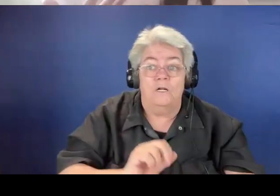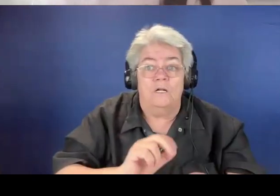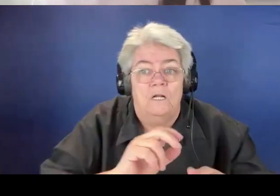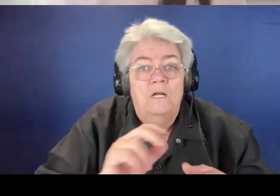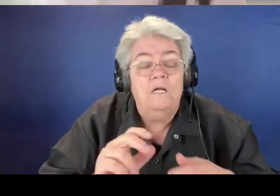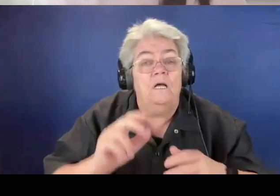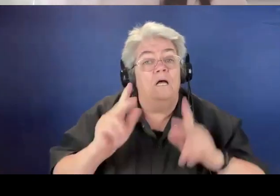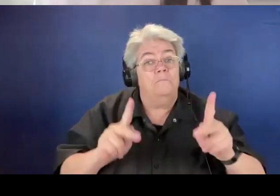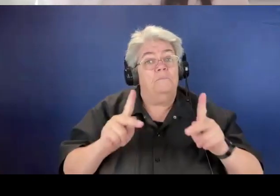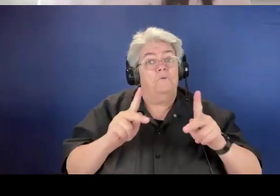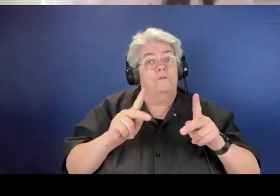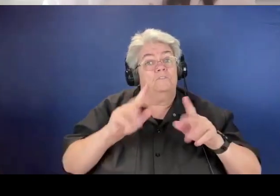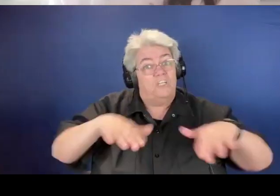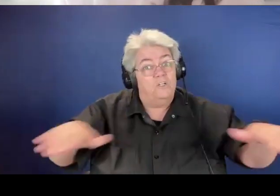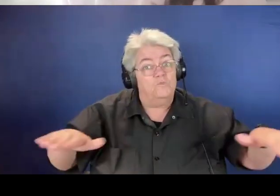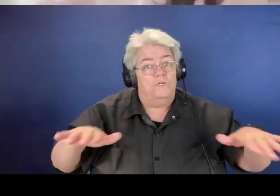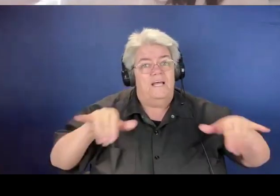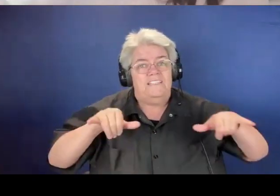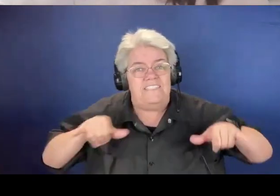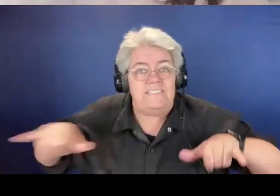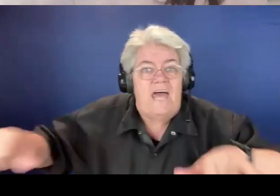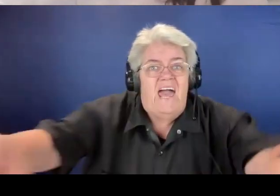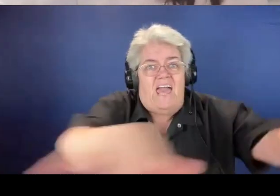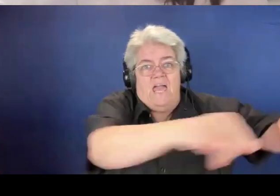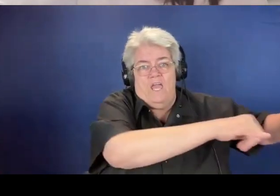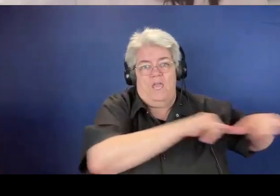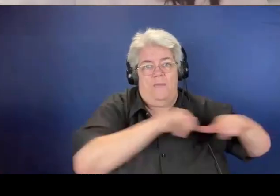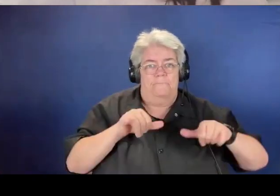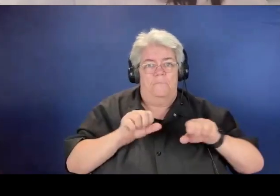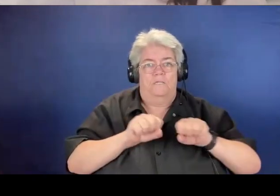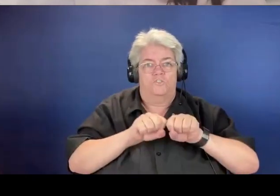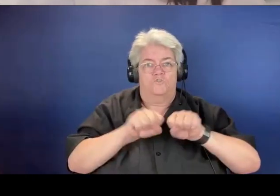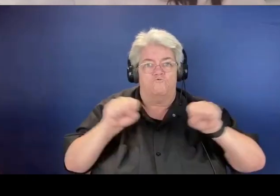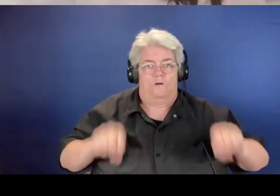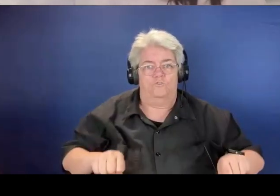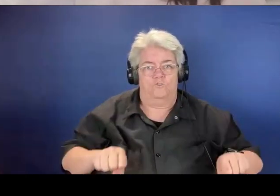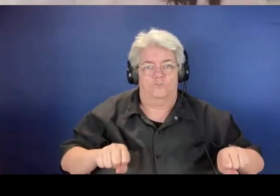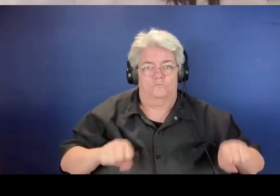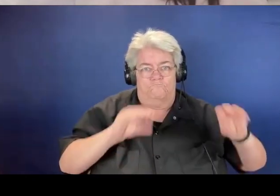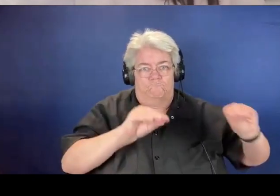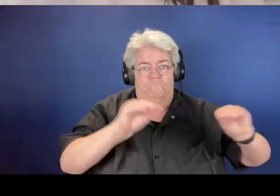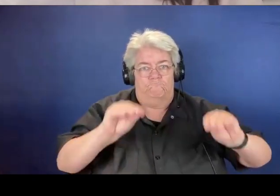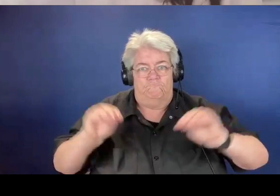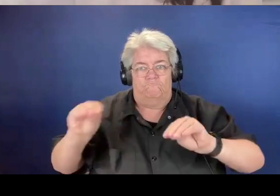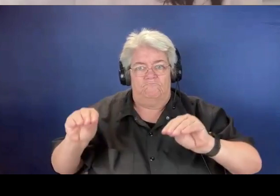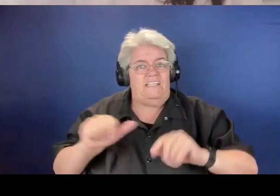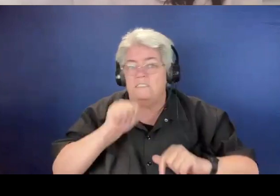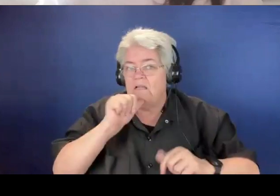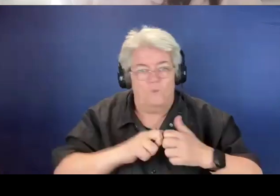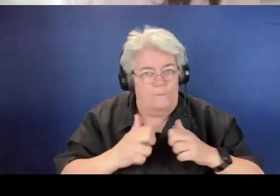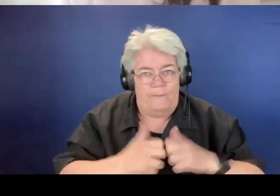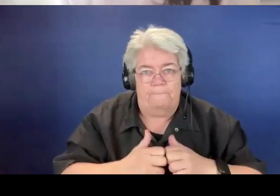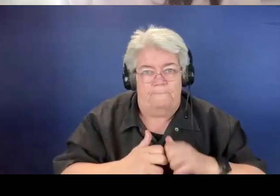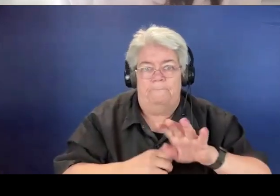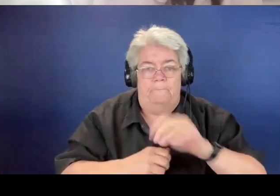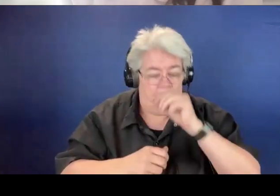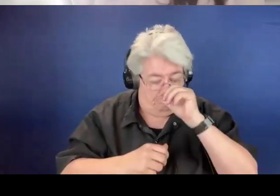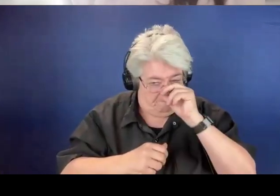strength and a natural part of bilingual language development rather than a problem or a delay.